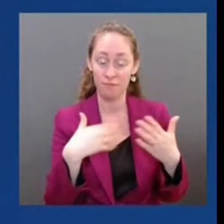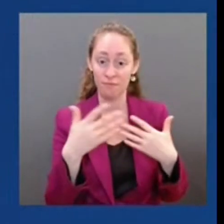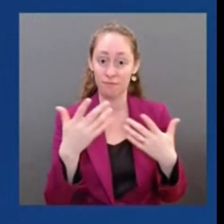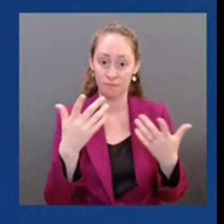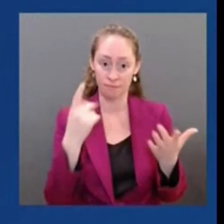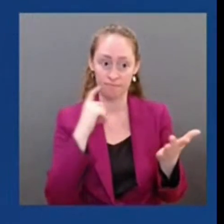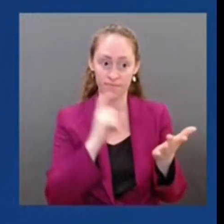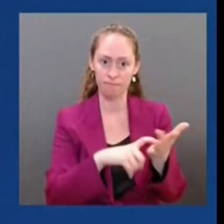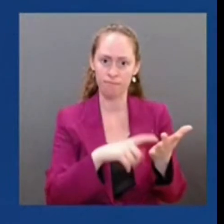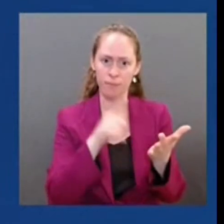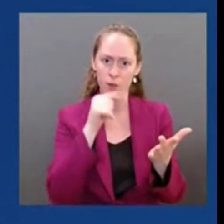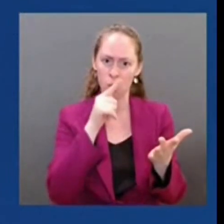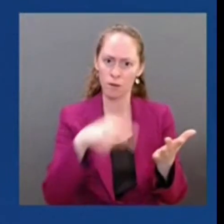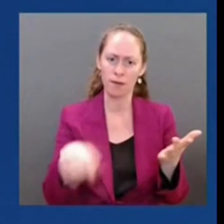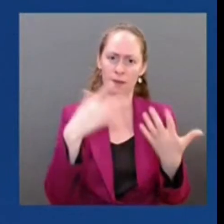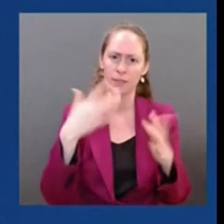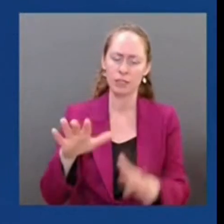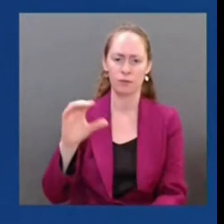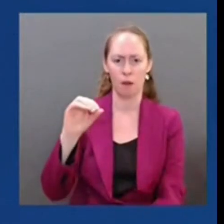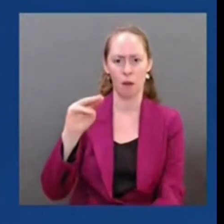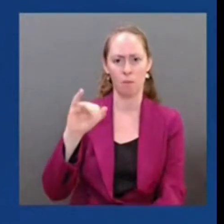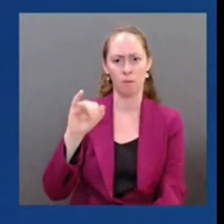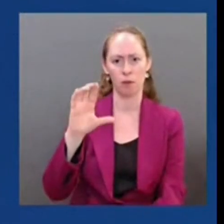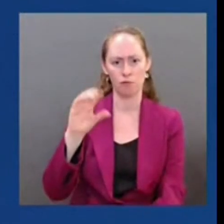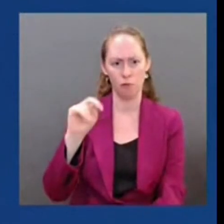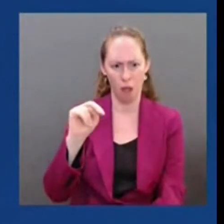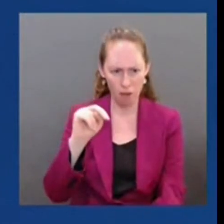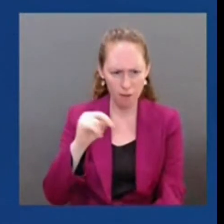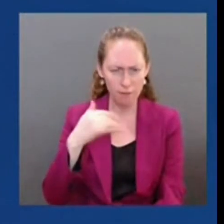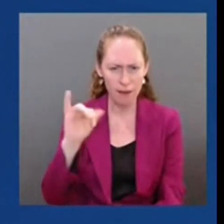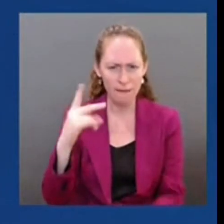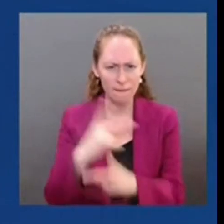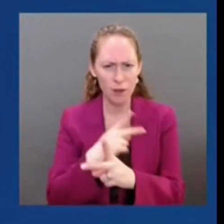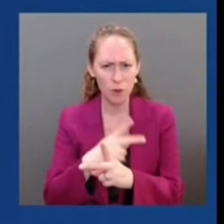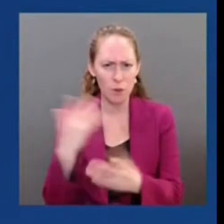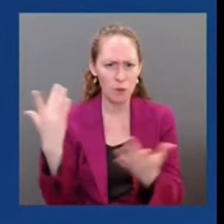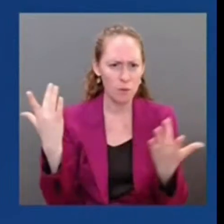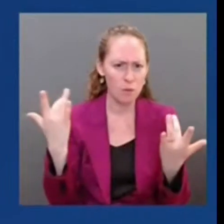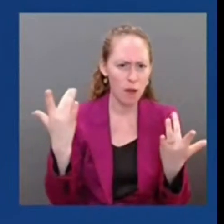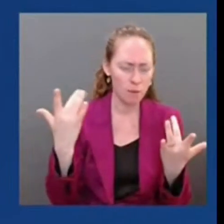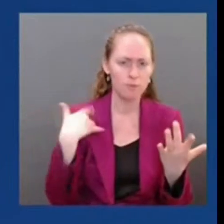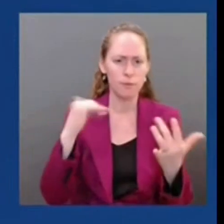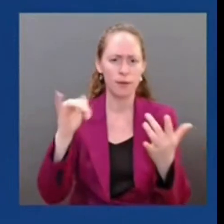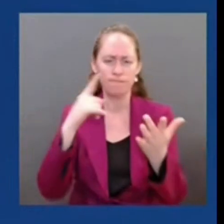WE ARE ACTUALLY DOING A LOT OF WORK TO TRY TO SORT THAT OUT. WE ARE TALKING TO HEALTH